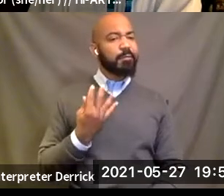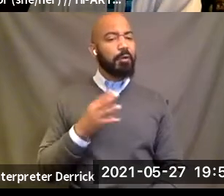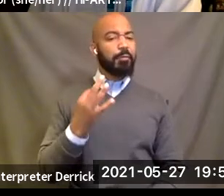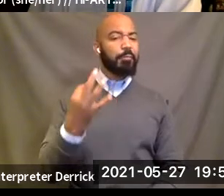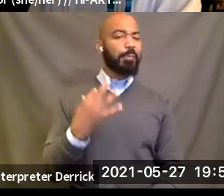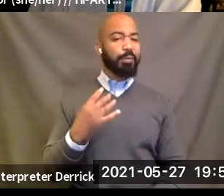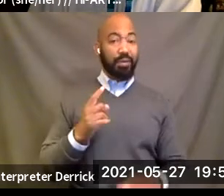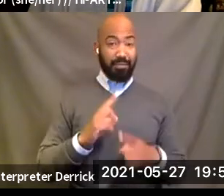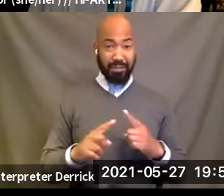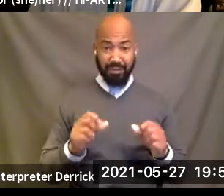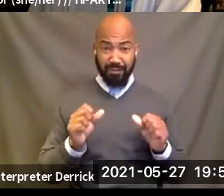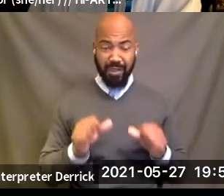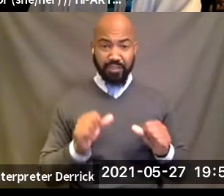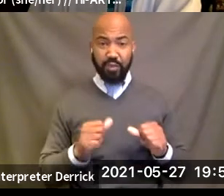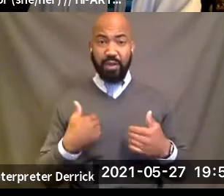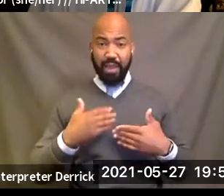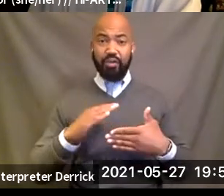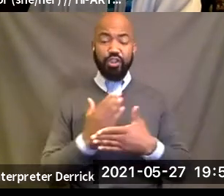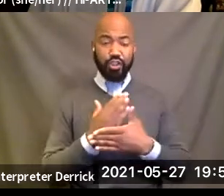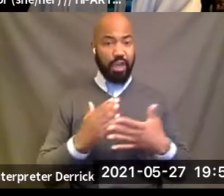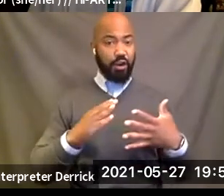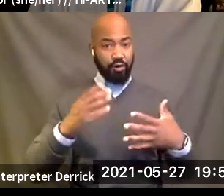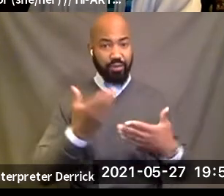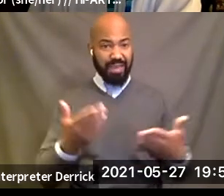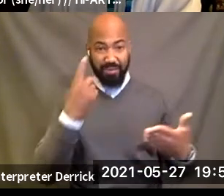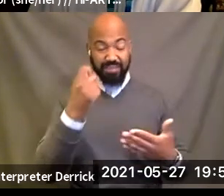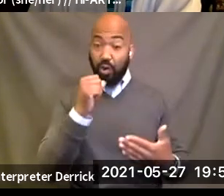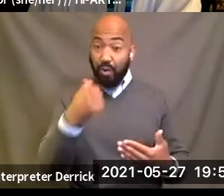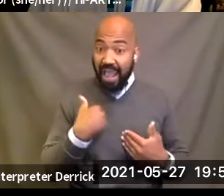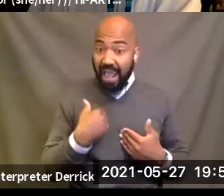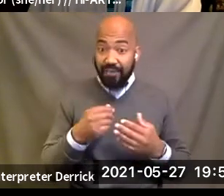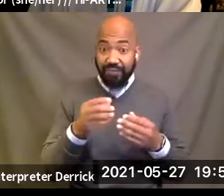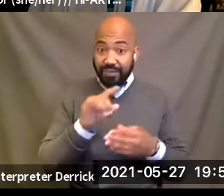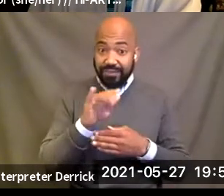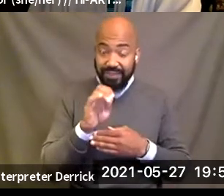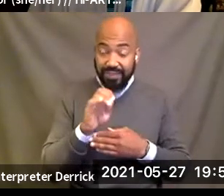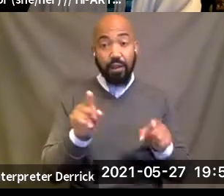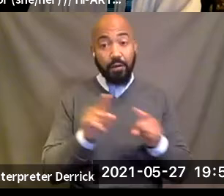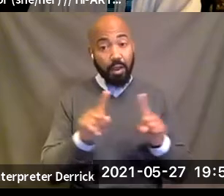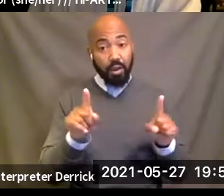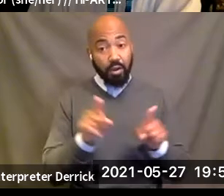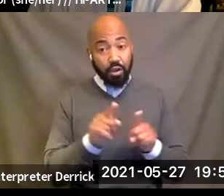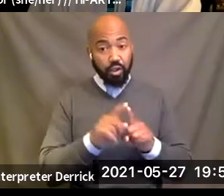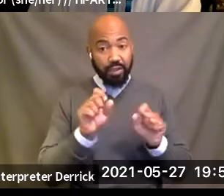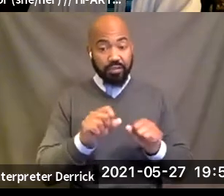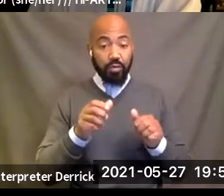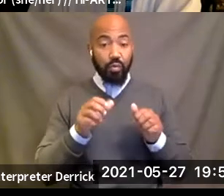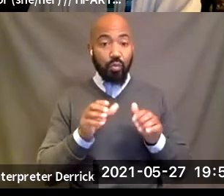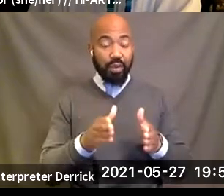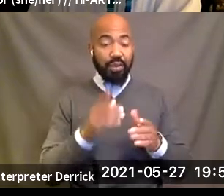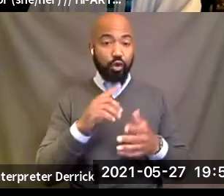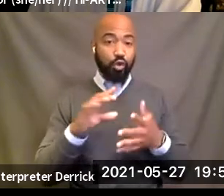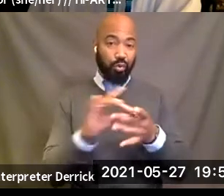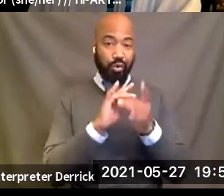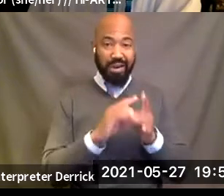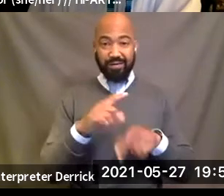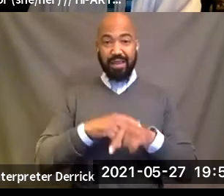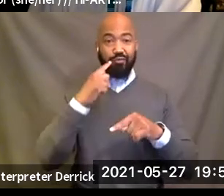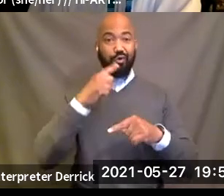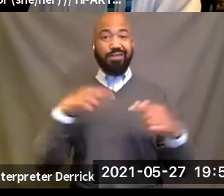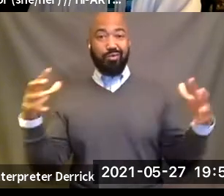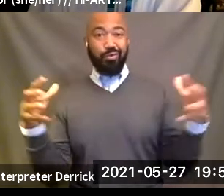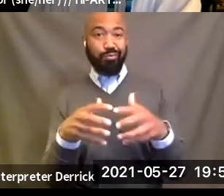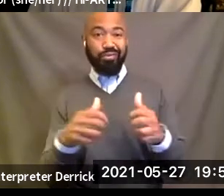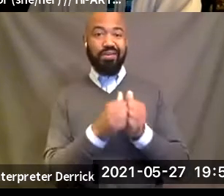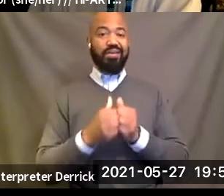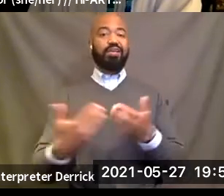Kirya Traber (she/her): Benjamin answer that briefly to say that that you all printed, a total of 400 copies and two editions of 200 copies so that's two 200 additional copies, and they sold out.